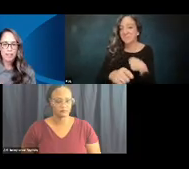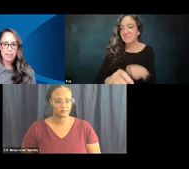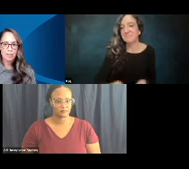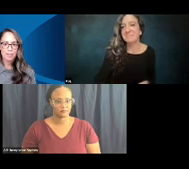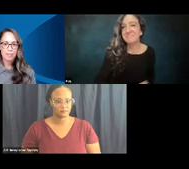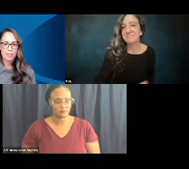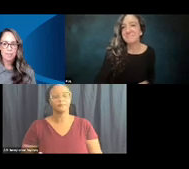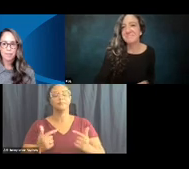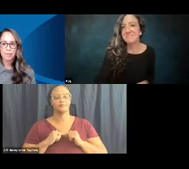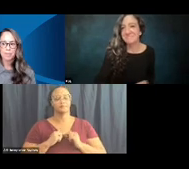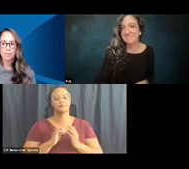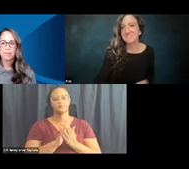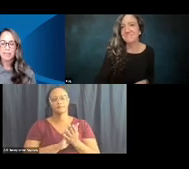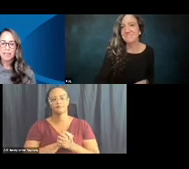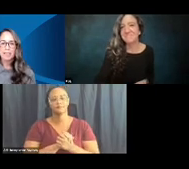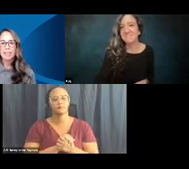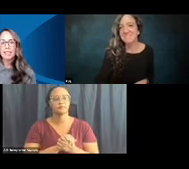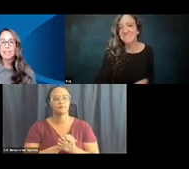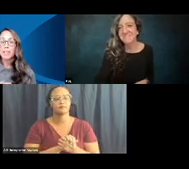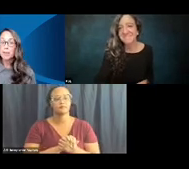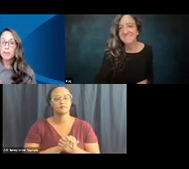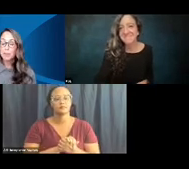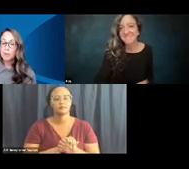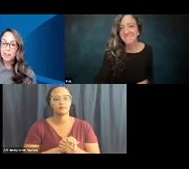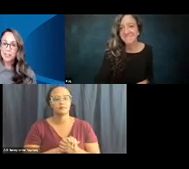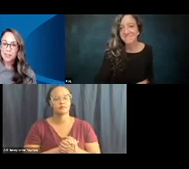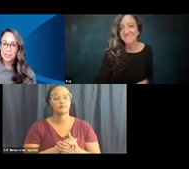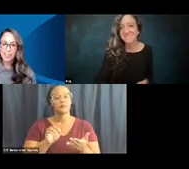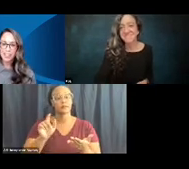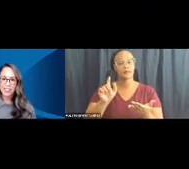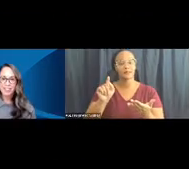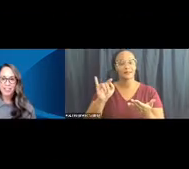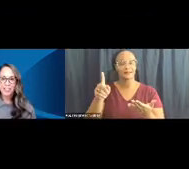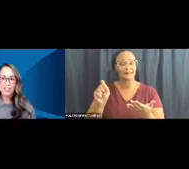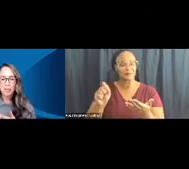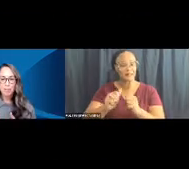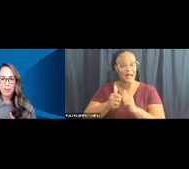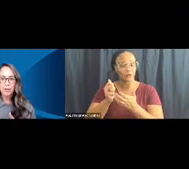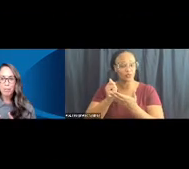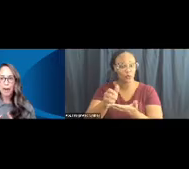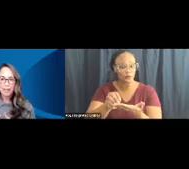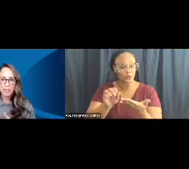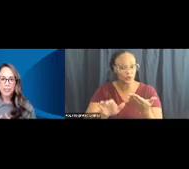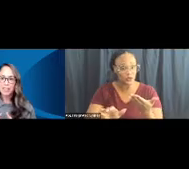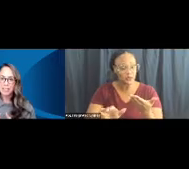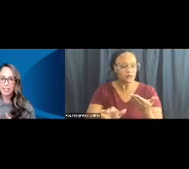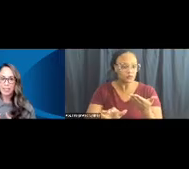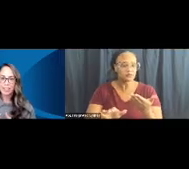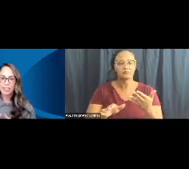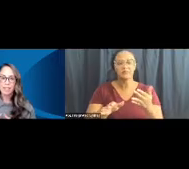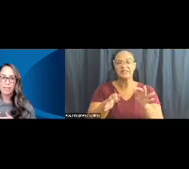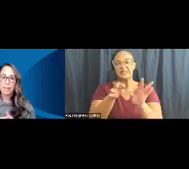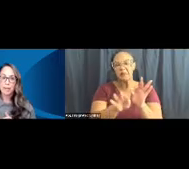slide, please. The tips for supporting students section shares simple, practical ideas that